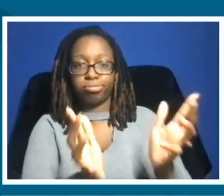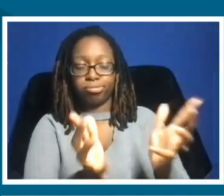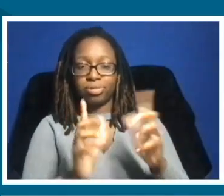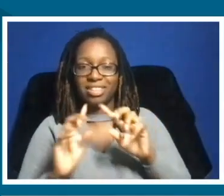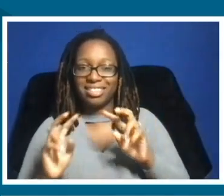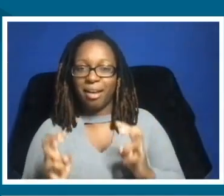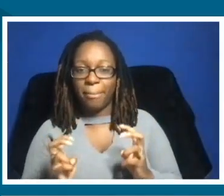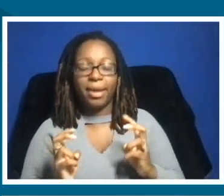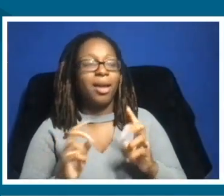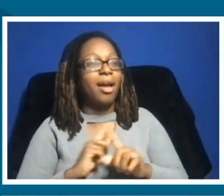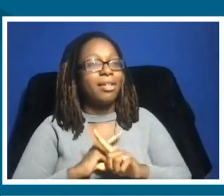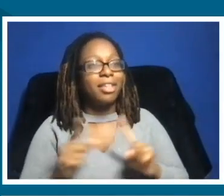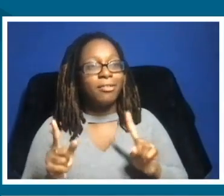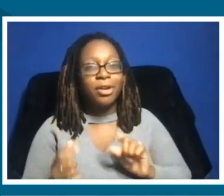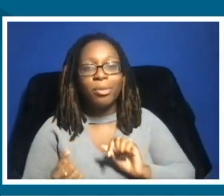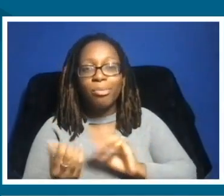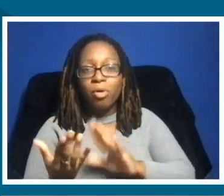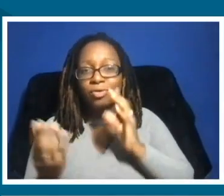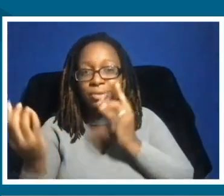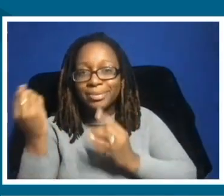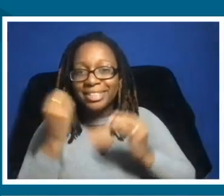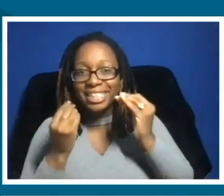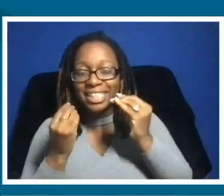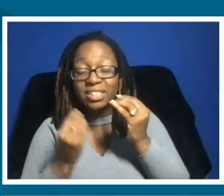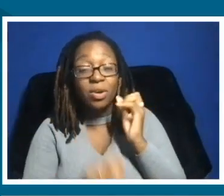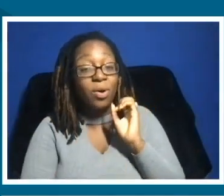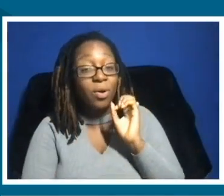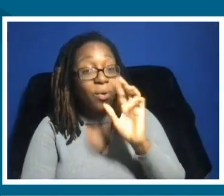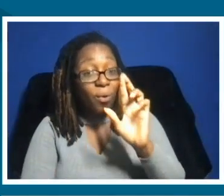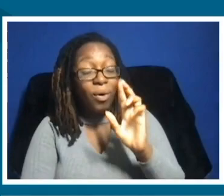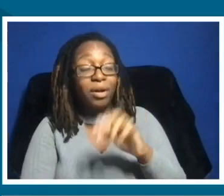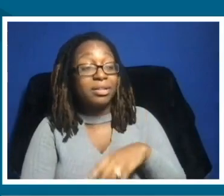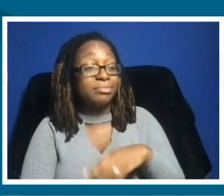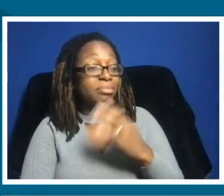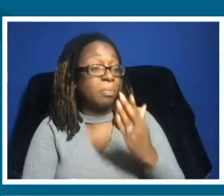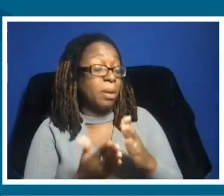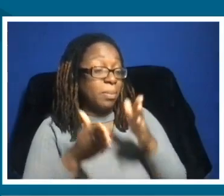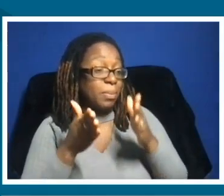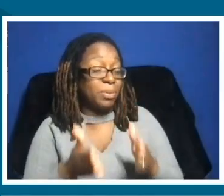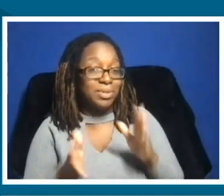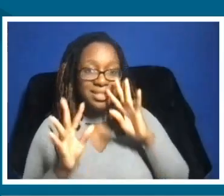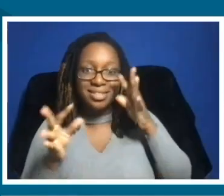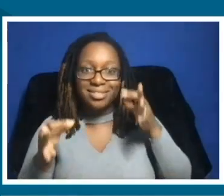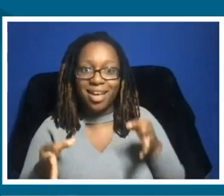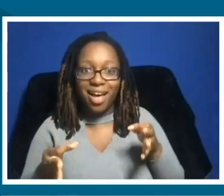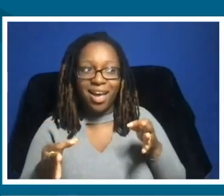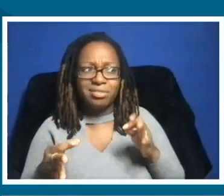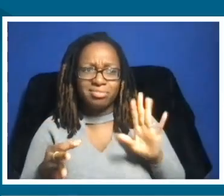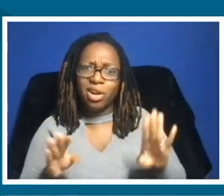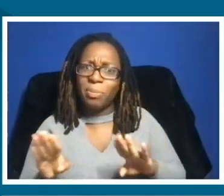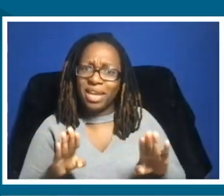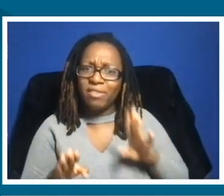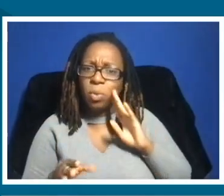you know even to the point where you know somebody decides to um their